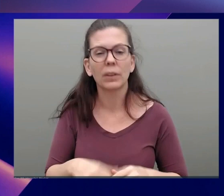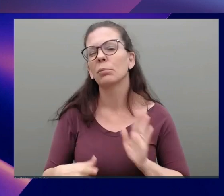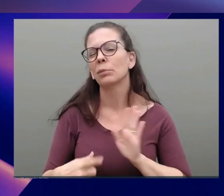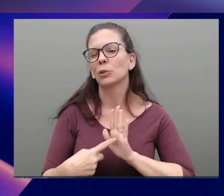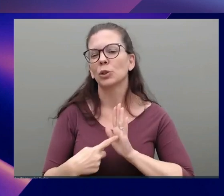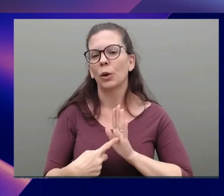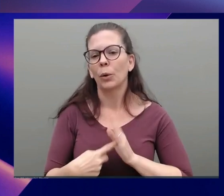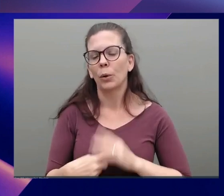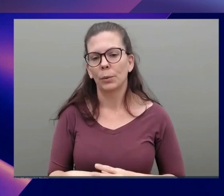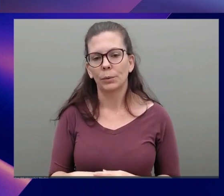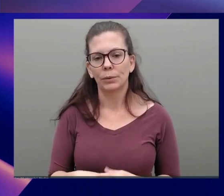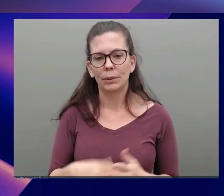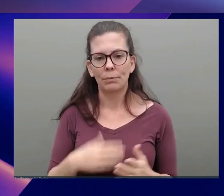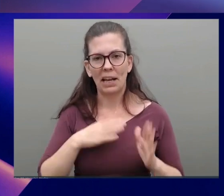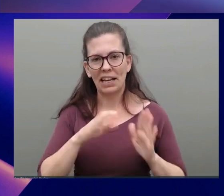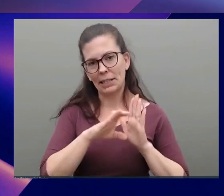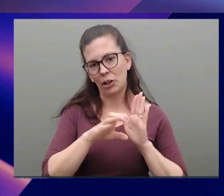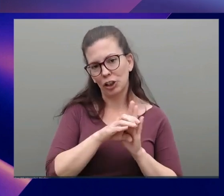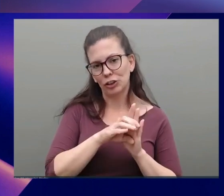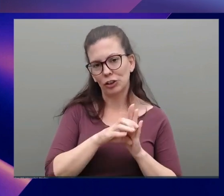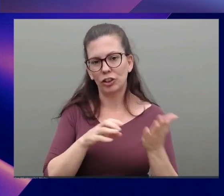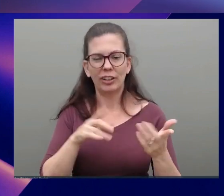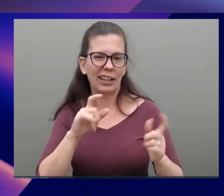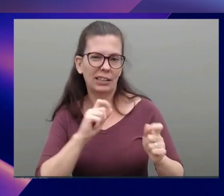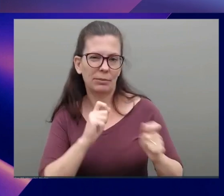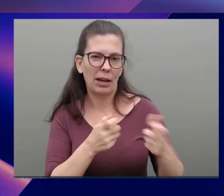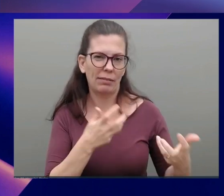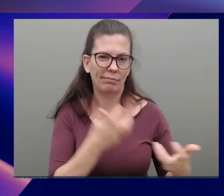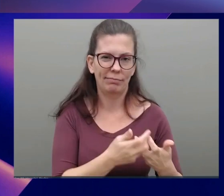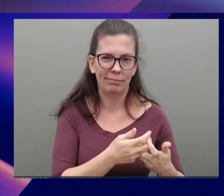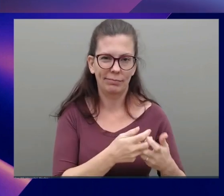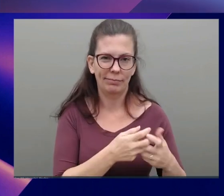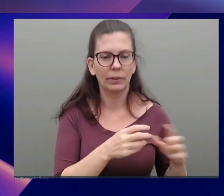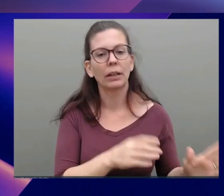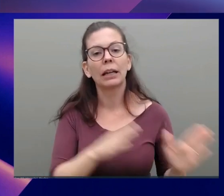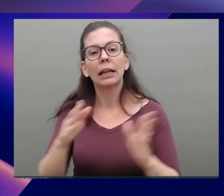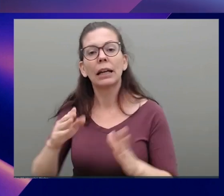This is the character customization screen. If I go to the XR device and clicking more,